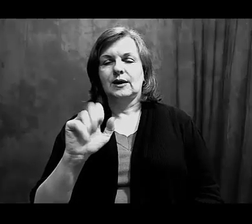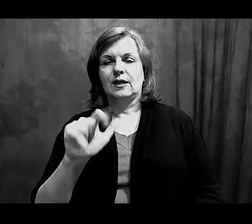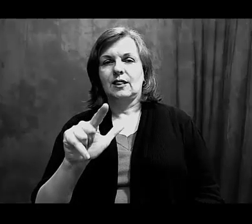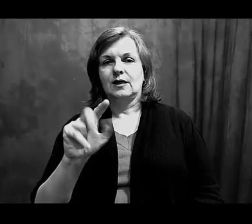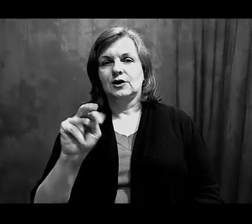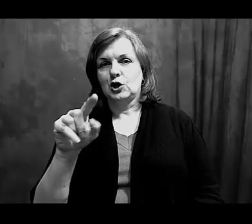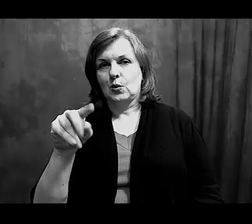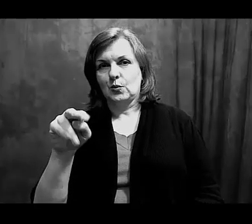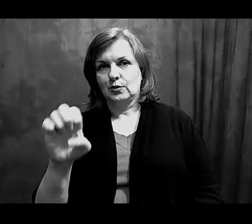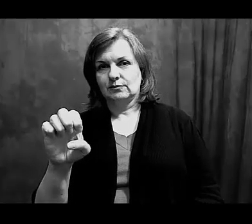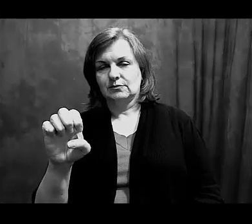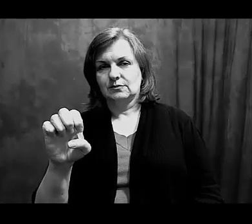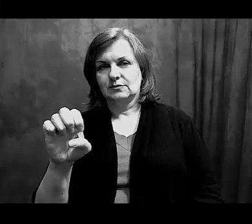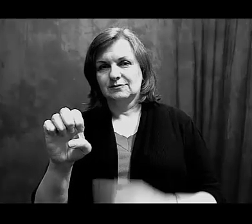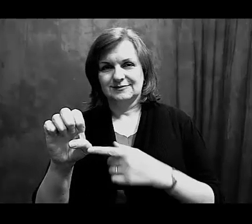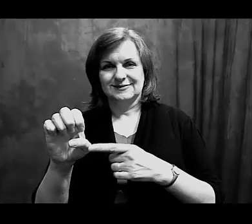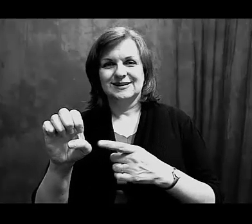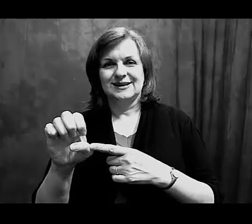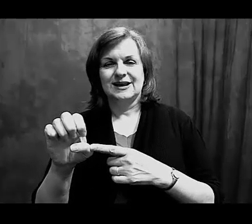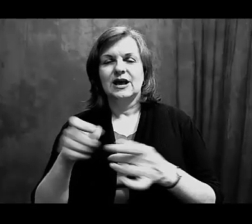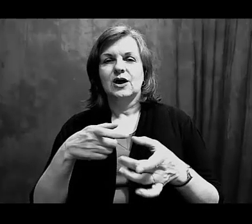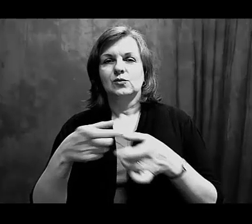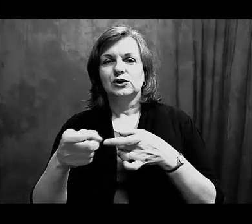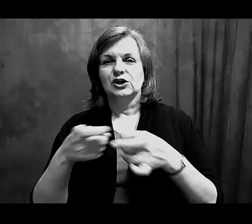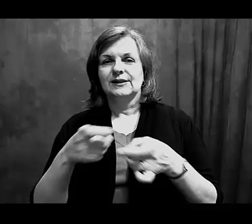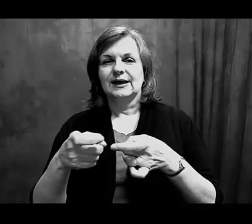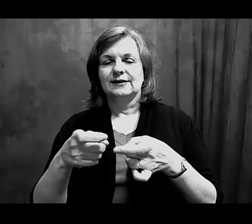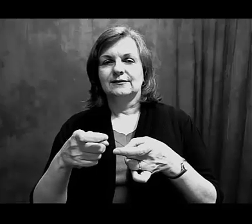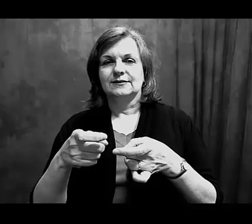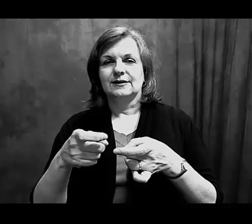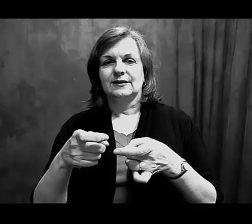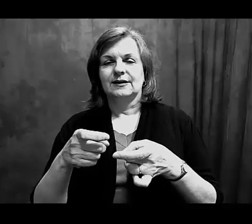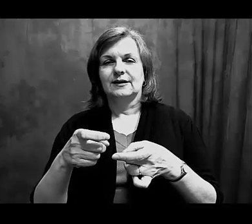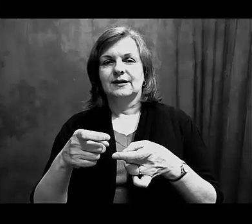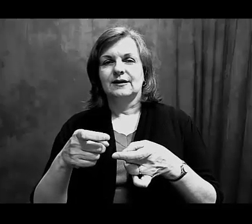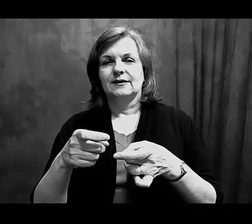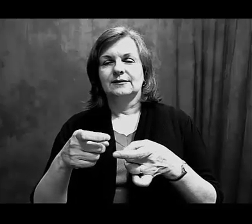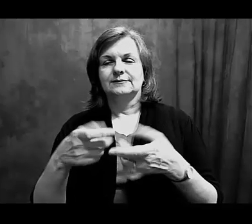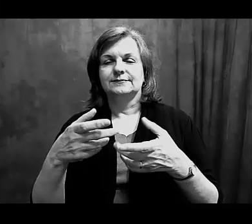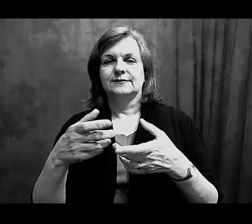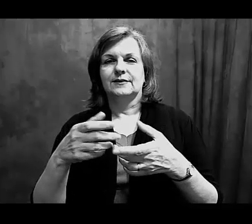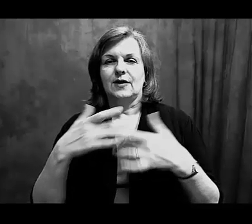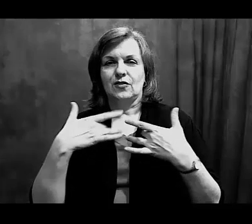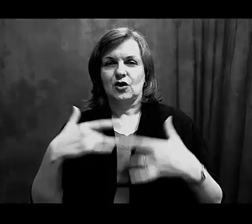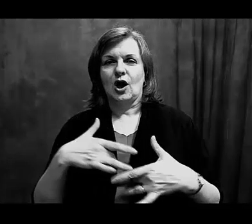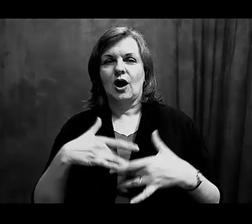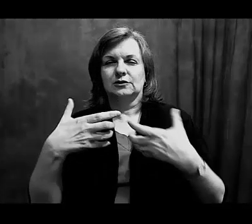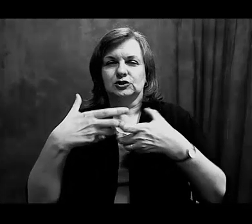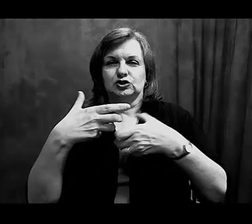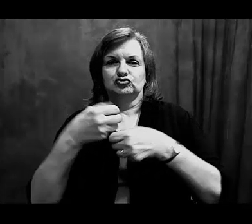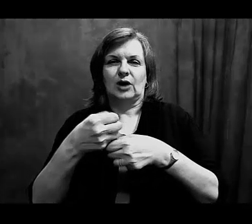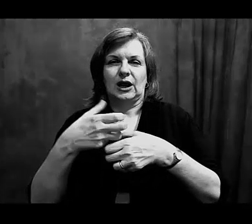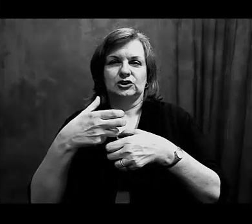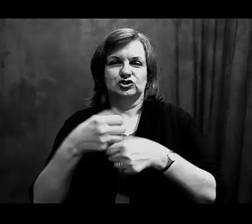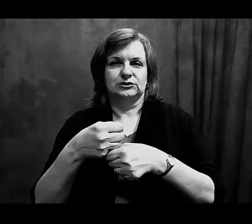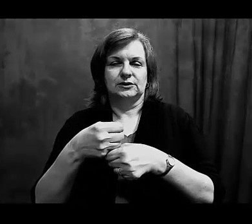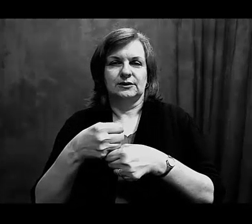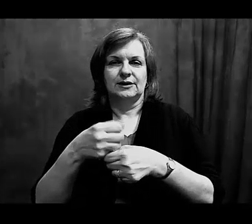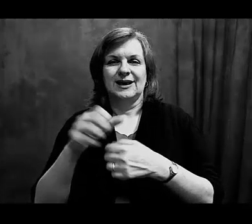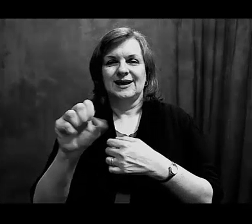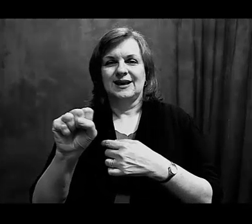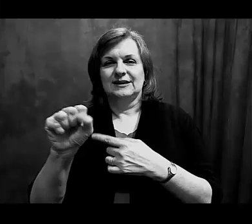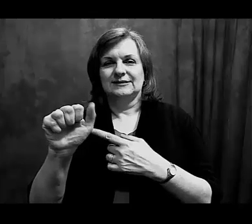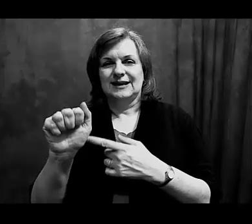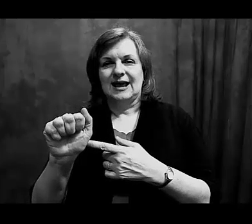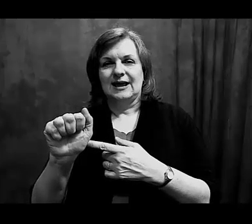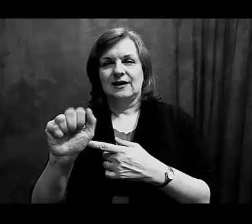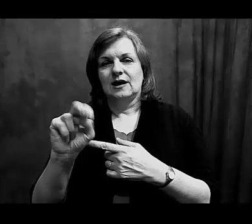this shows you on a timescale how fast this is happening and where all the valves are opening and closing in the heart I'm not